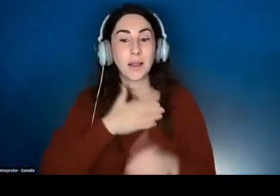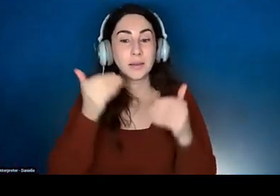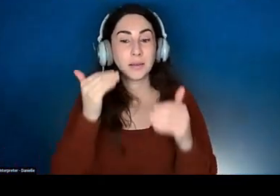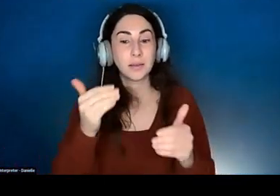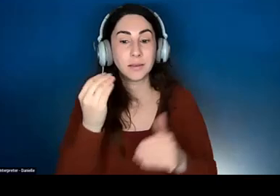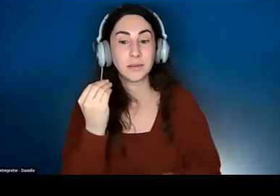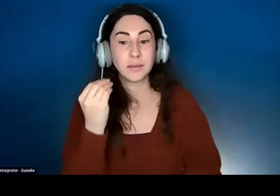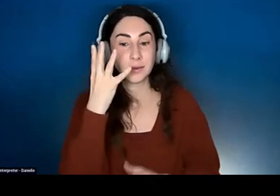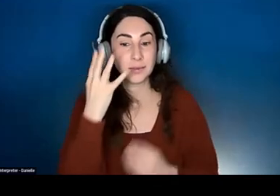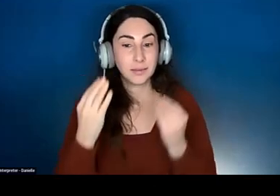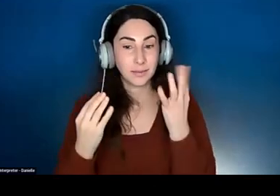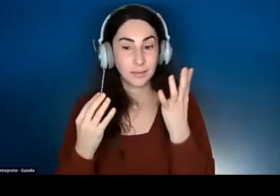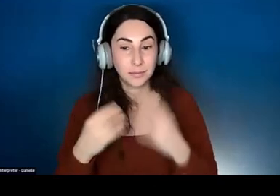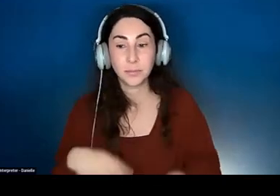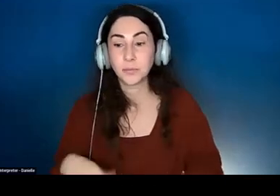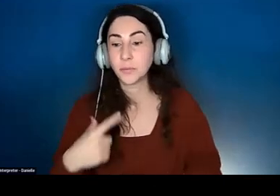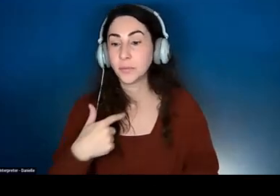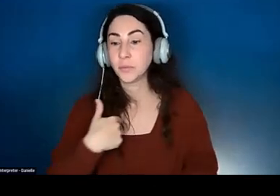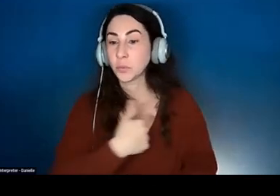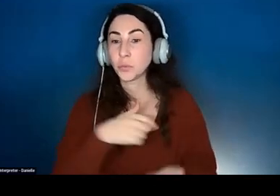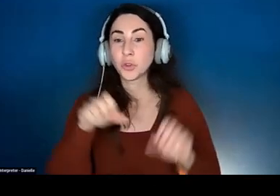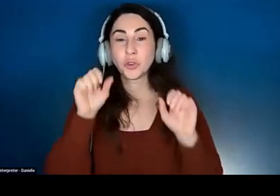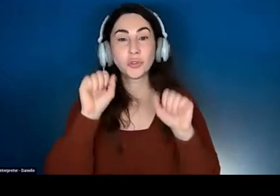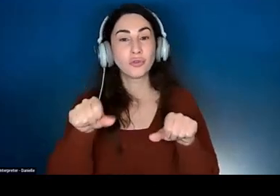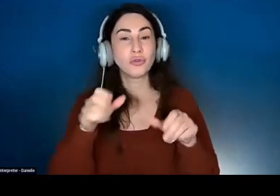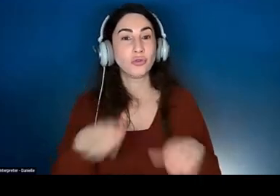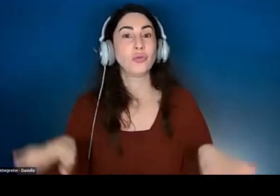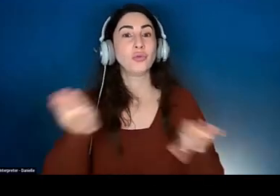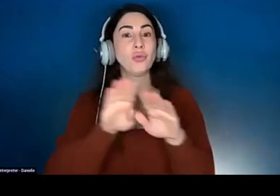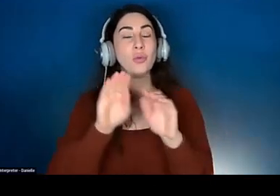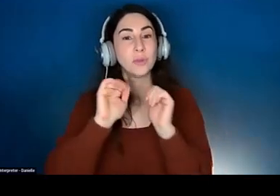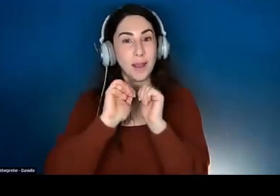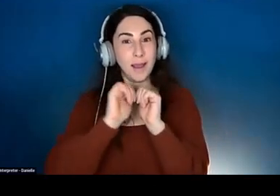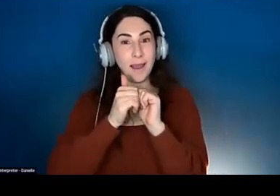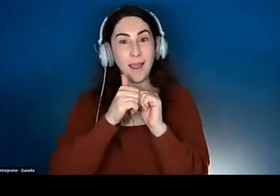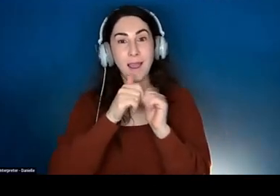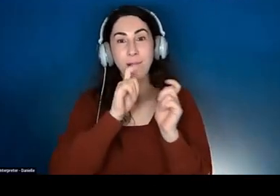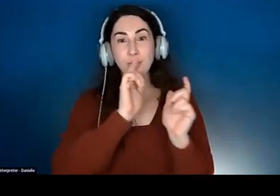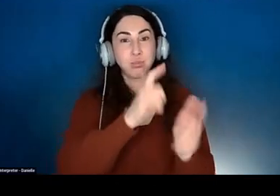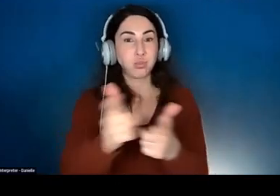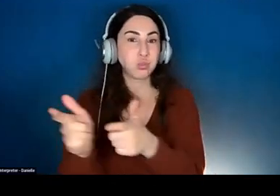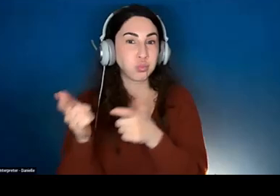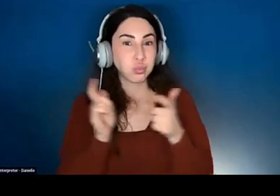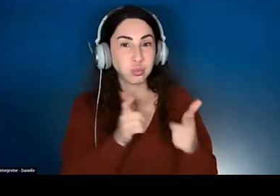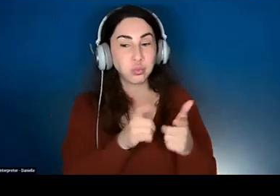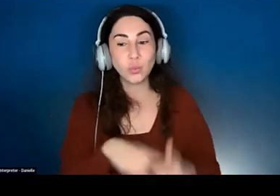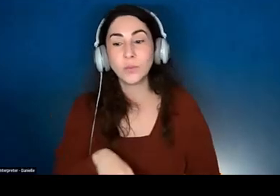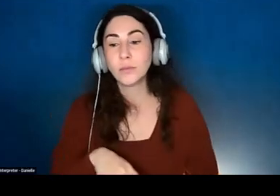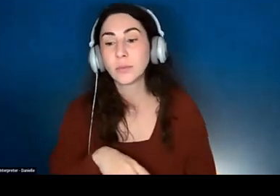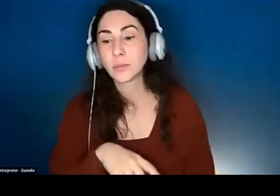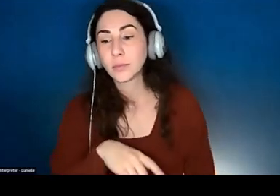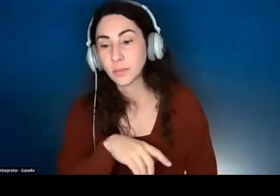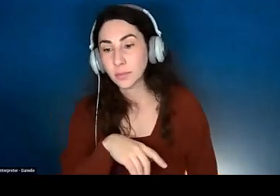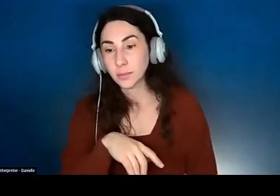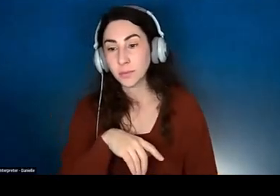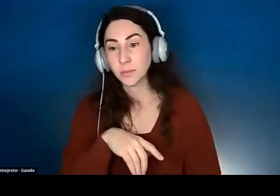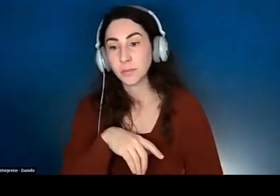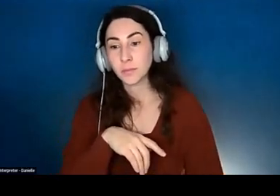we could do a sort of closing round robin. So just to open up to the panelists to